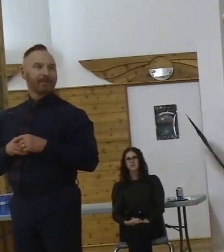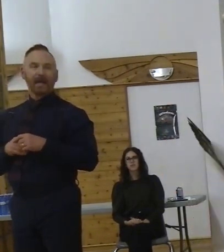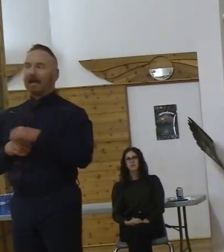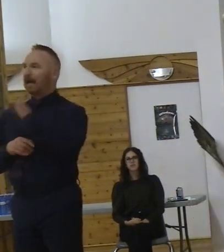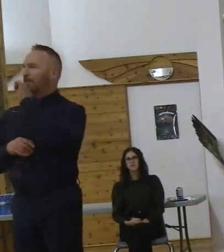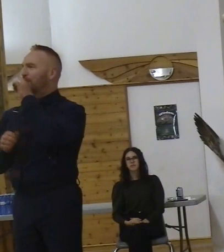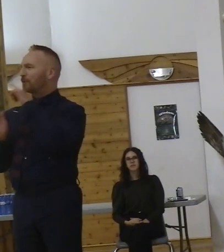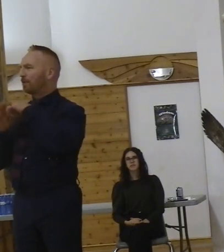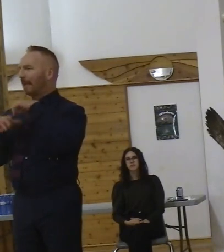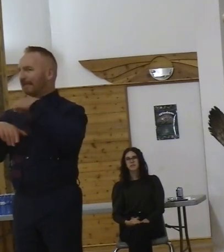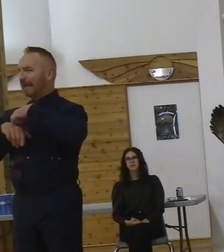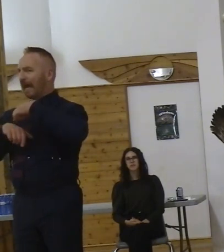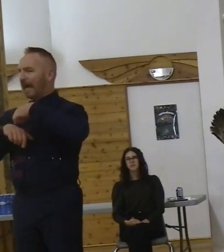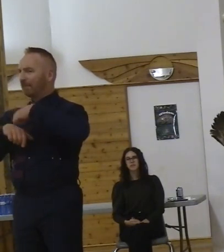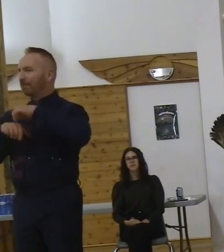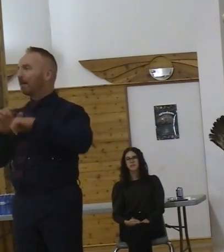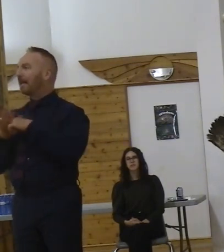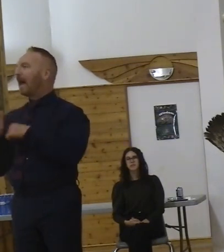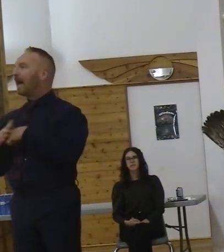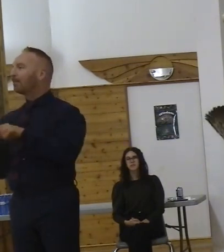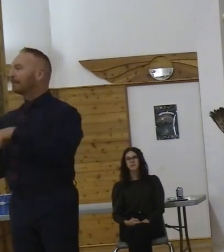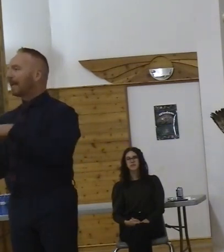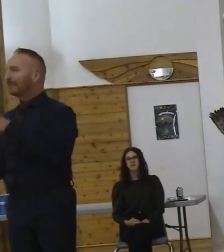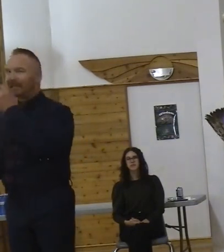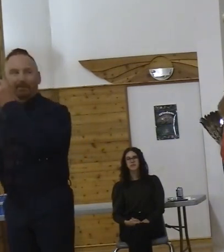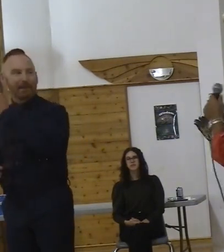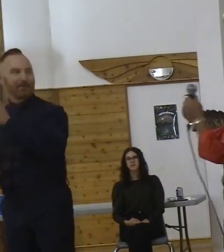I'll do a little dress. Here you go, beautiful sir.